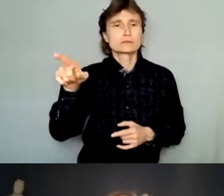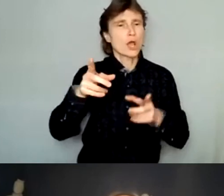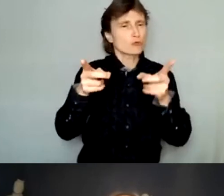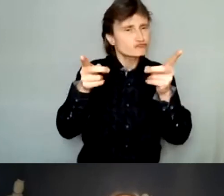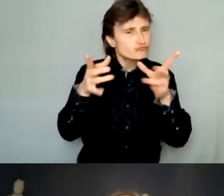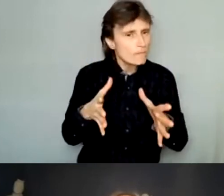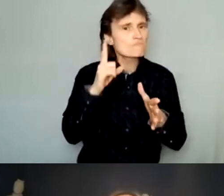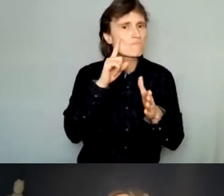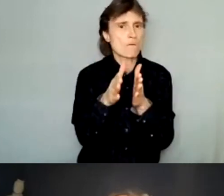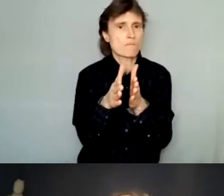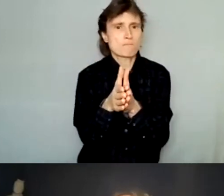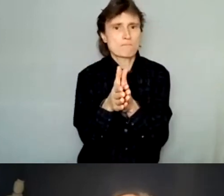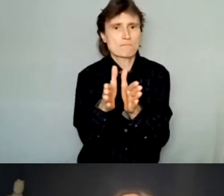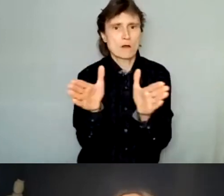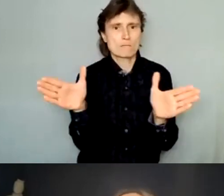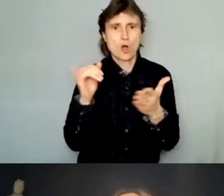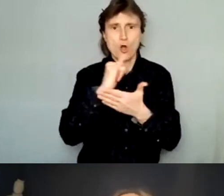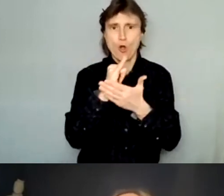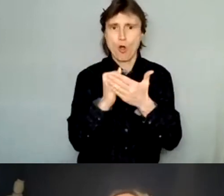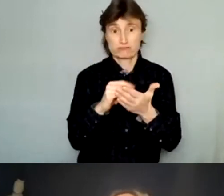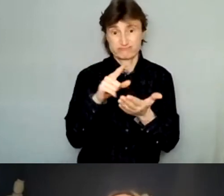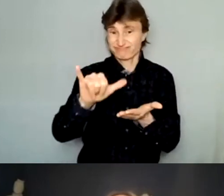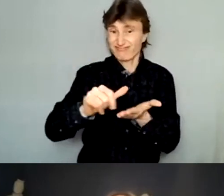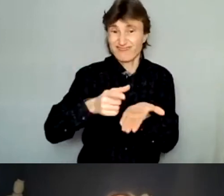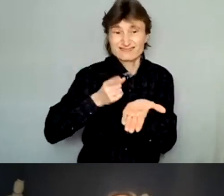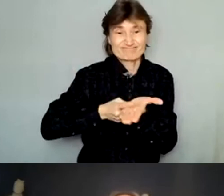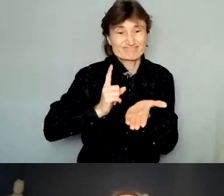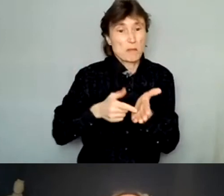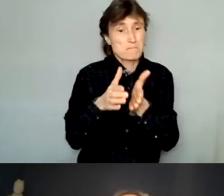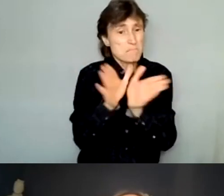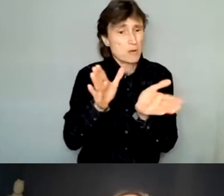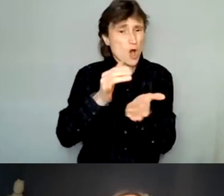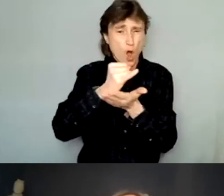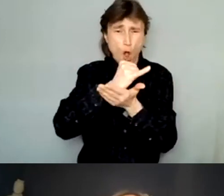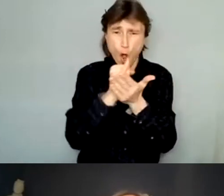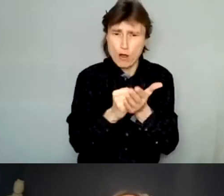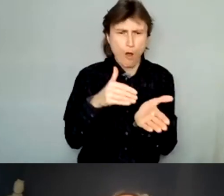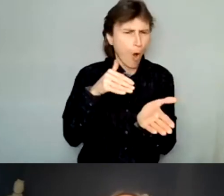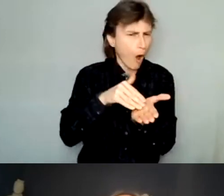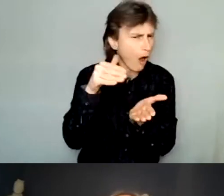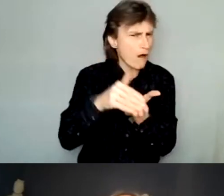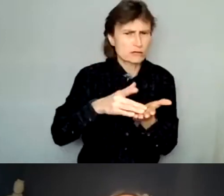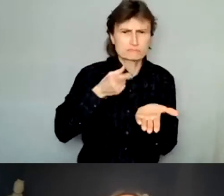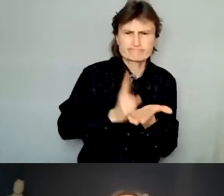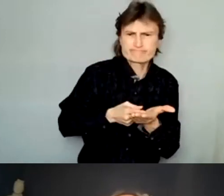It is a topic that comes up a lot in conversation in Calgary and I wanted to be sure that all